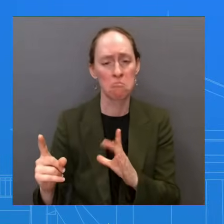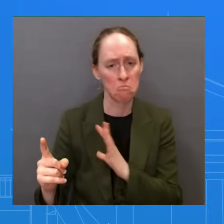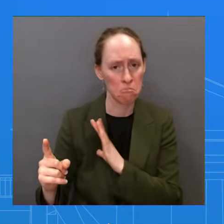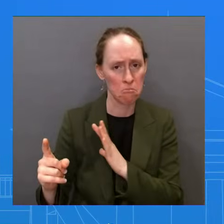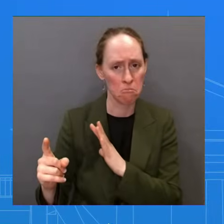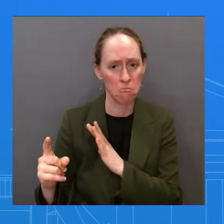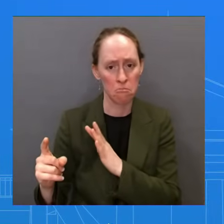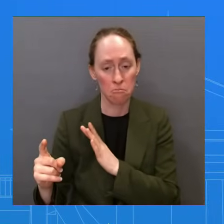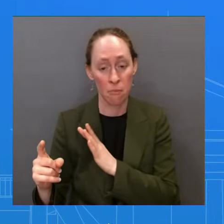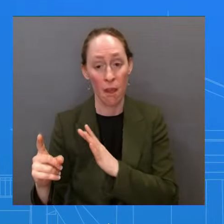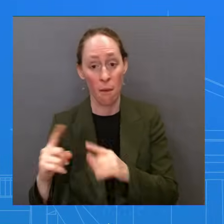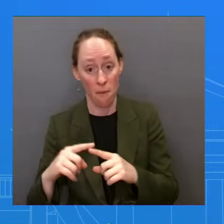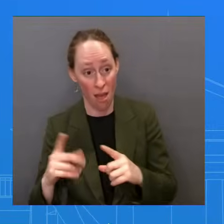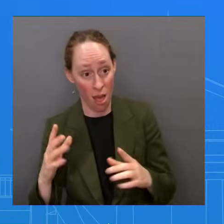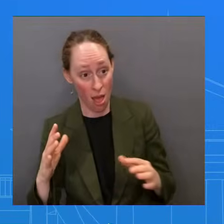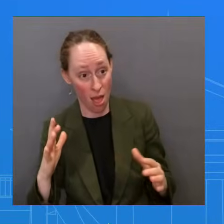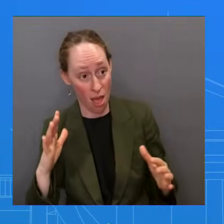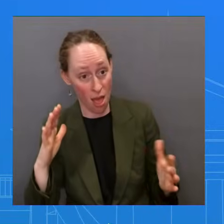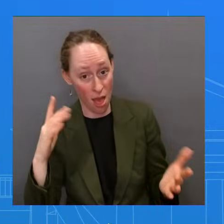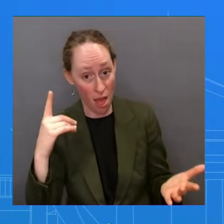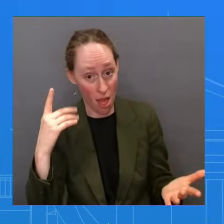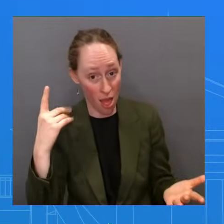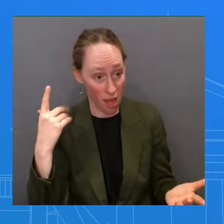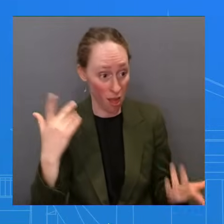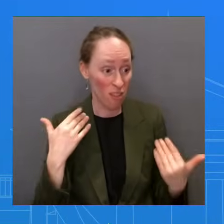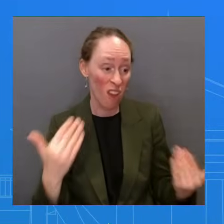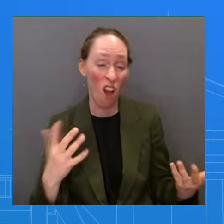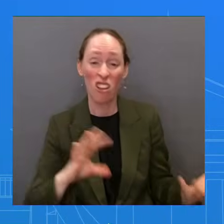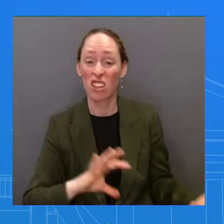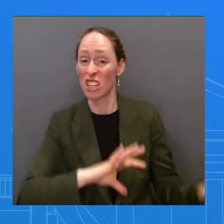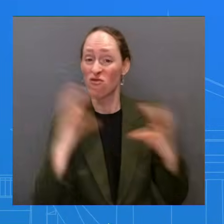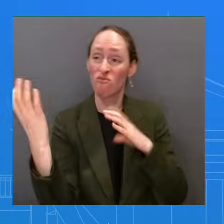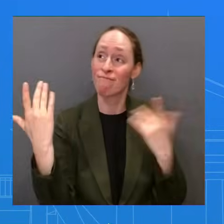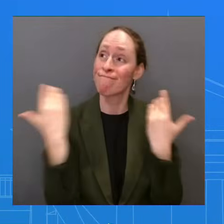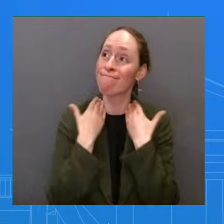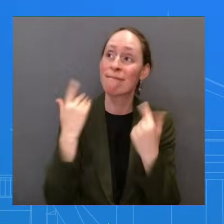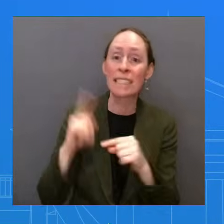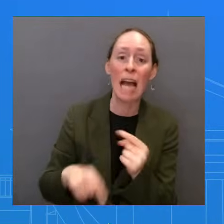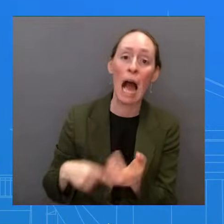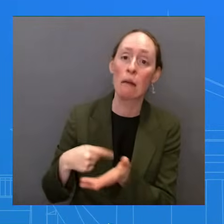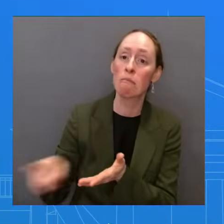just yesterday in the Rose Garden. He's going to be really clear about this. We have been able to do this --